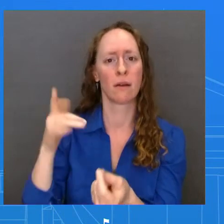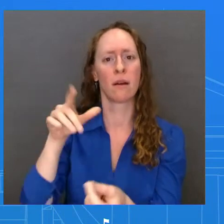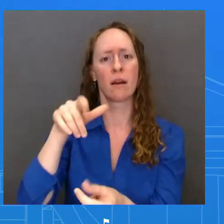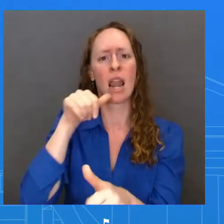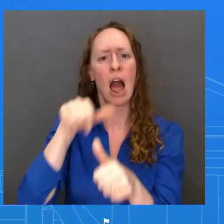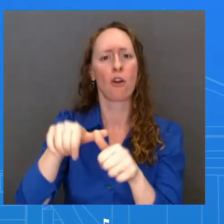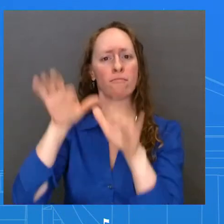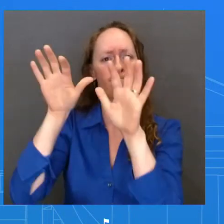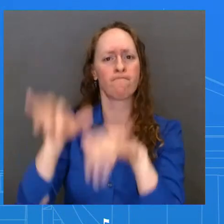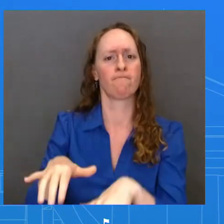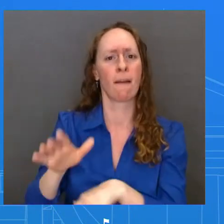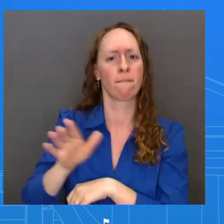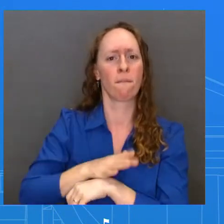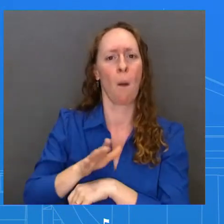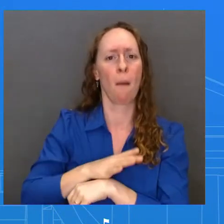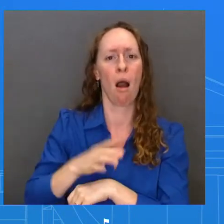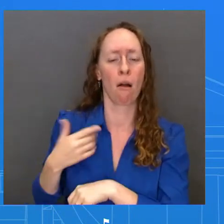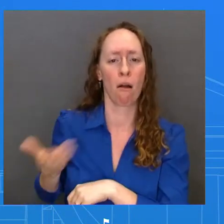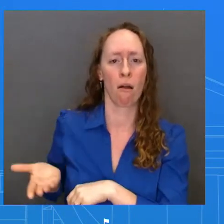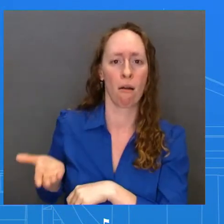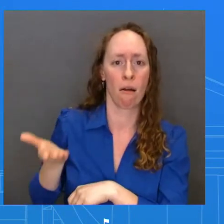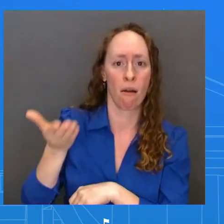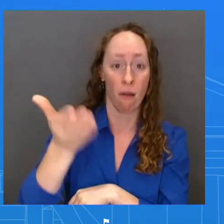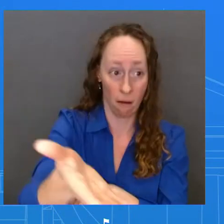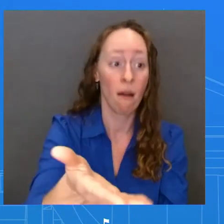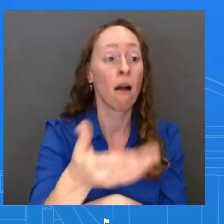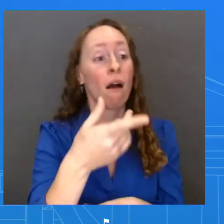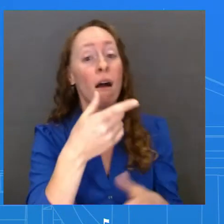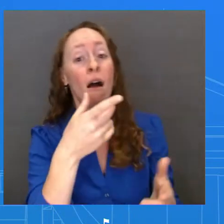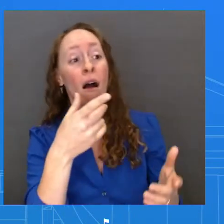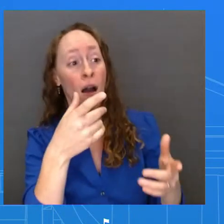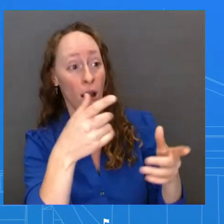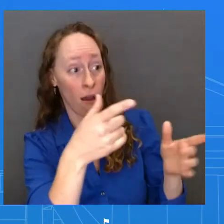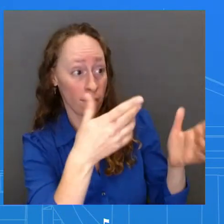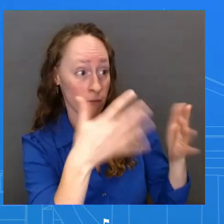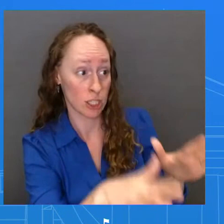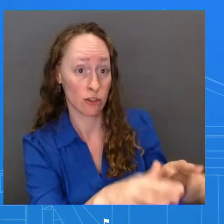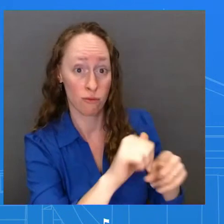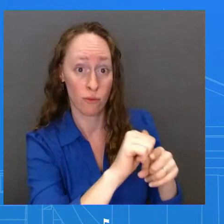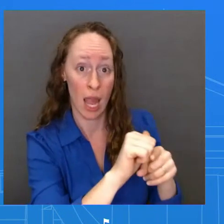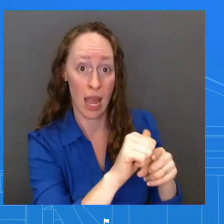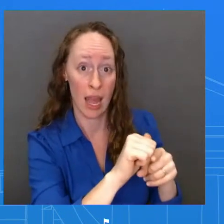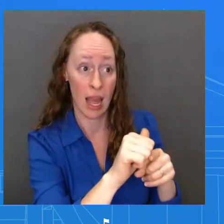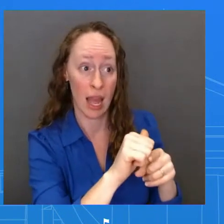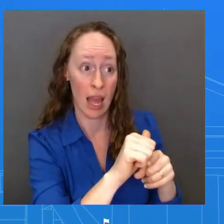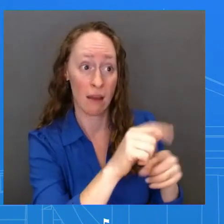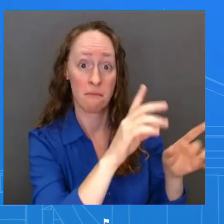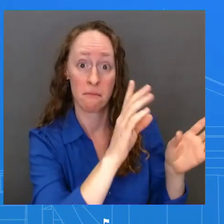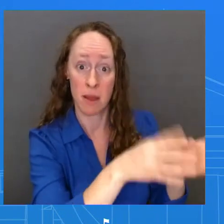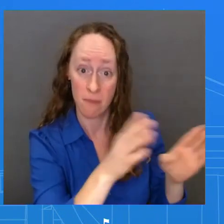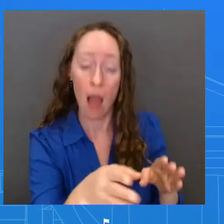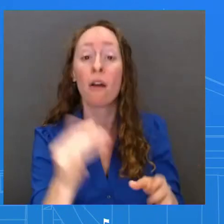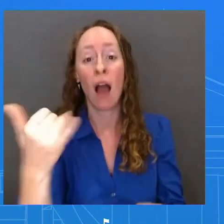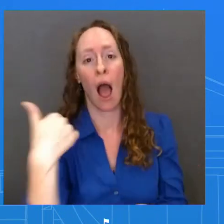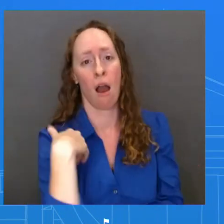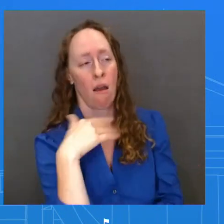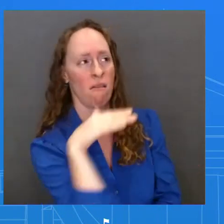the United States would be prepared, in consultation with Congress, to approve third-party transfer of F-16 aircraft to Ukraine.